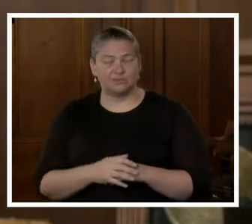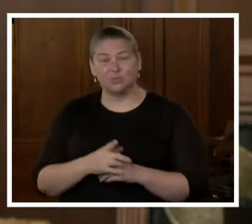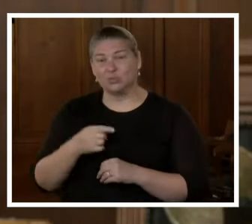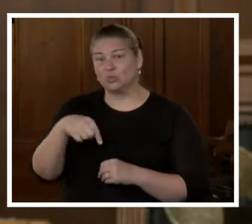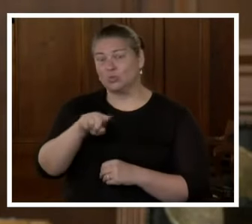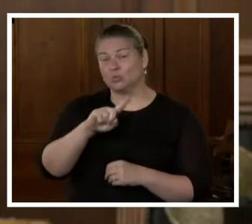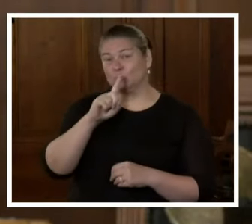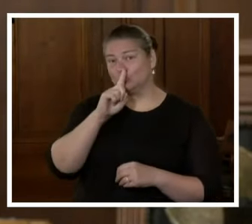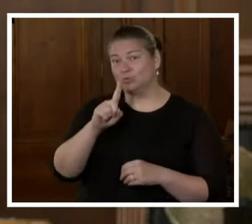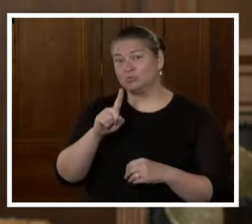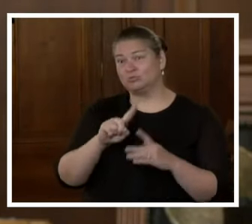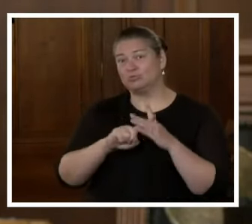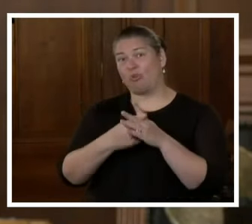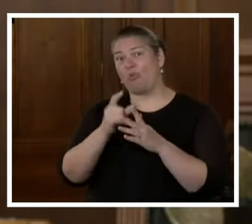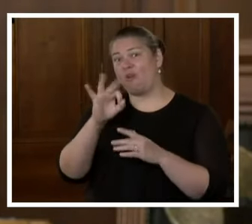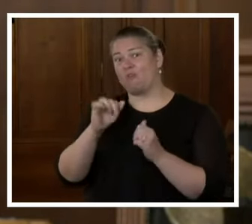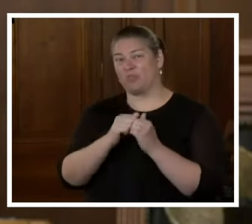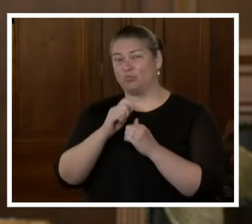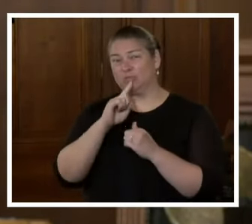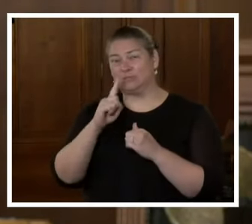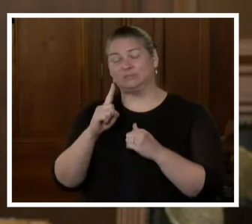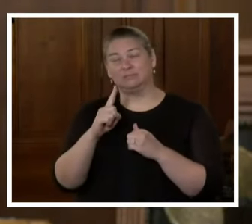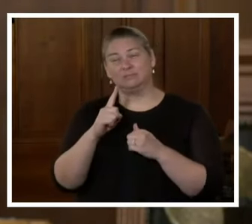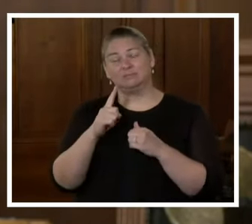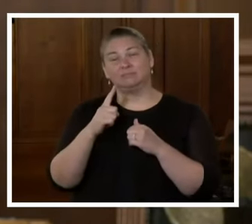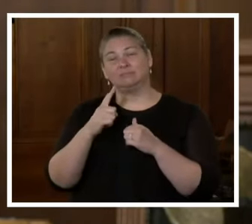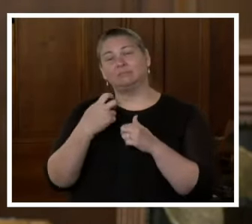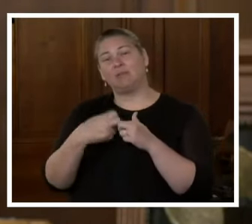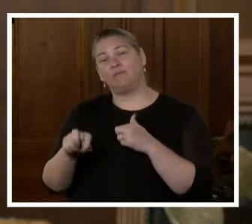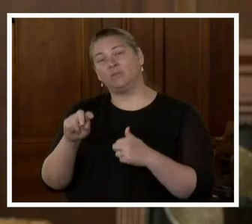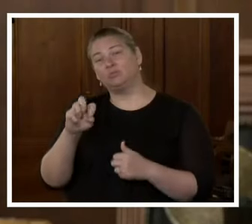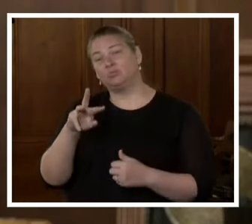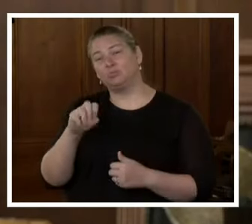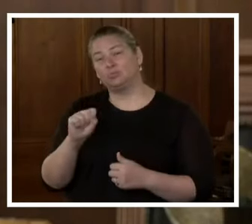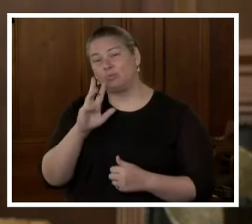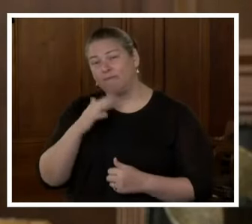CONTRIBUTING FACTOR, WE LIST IT